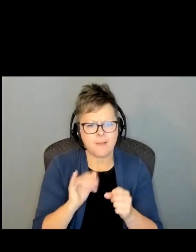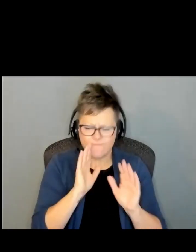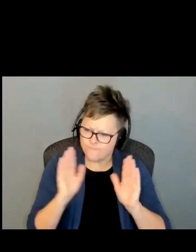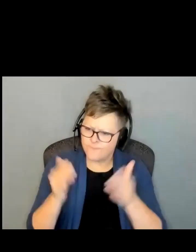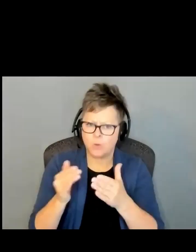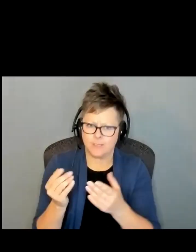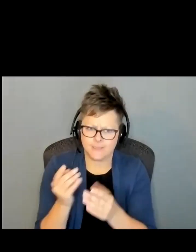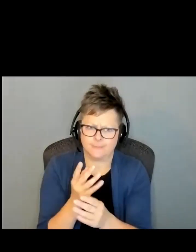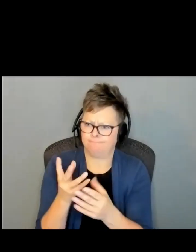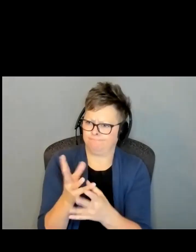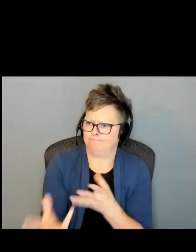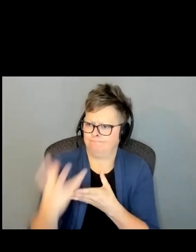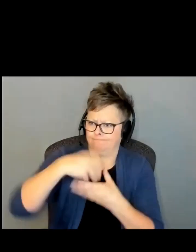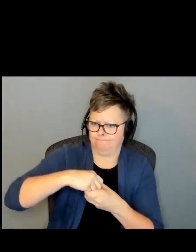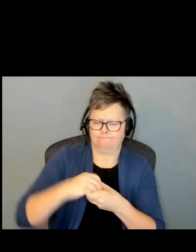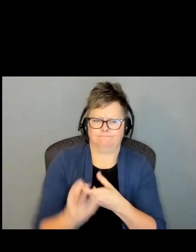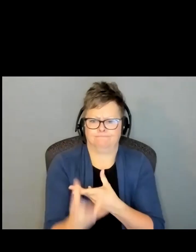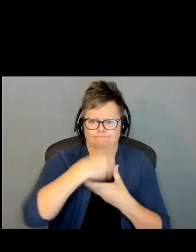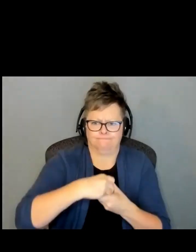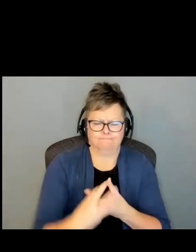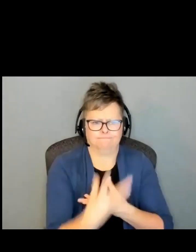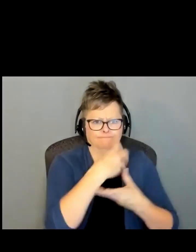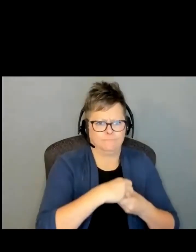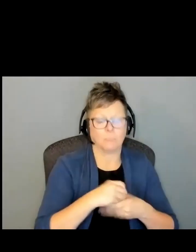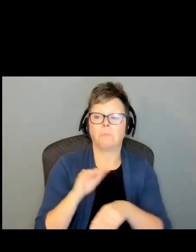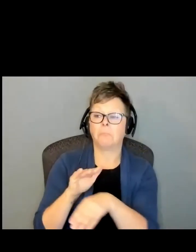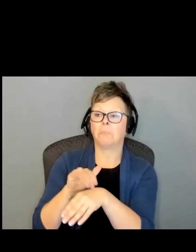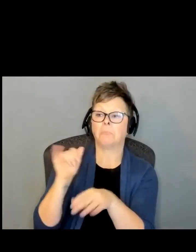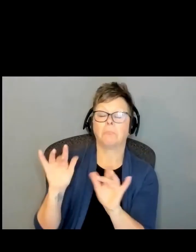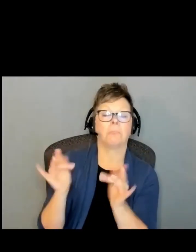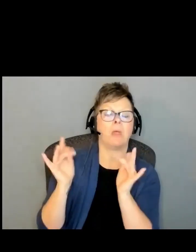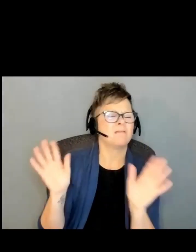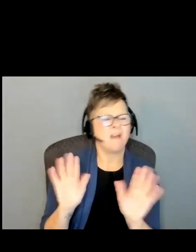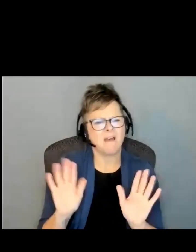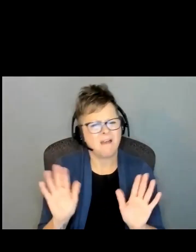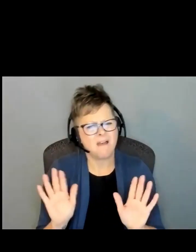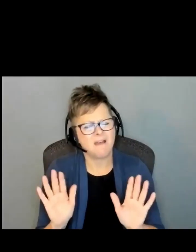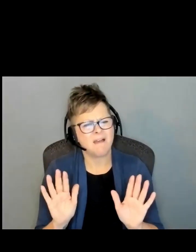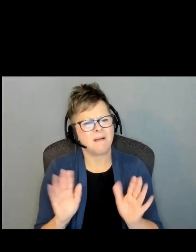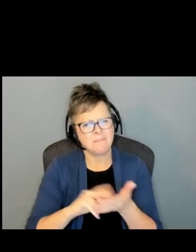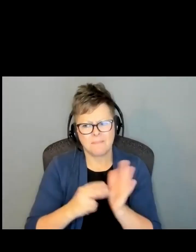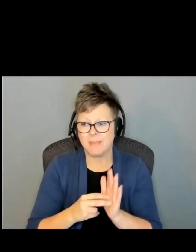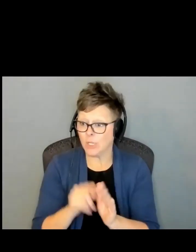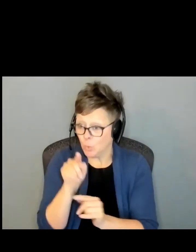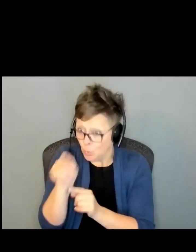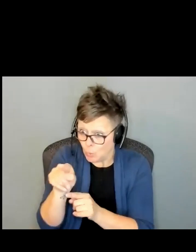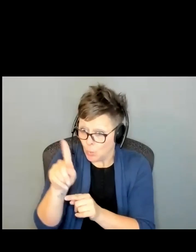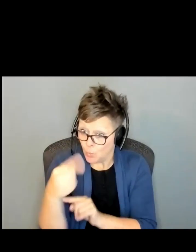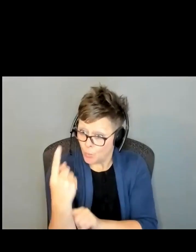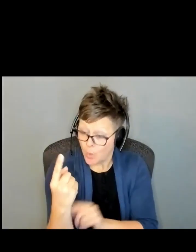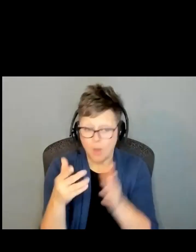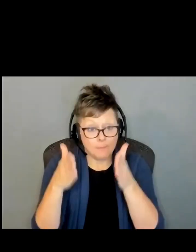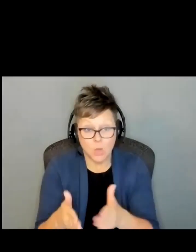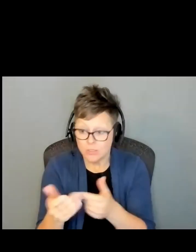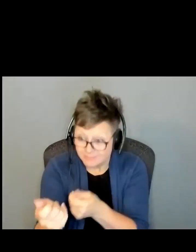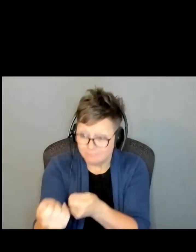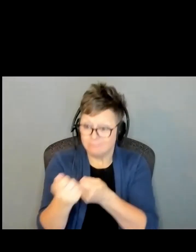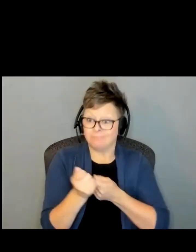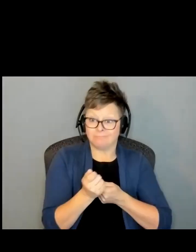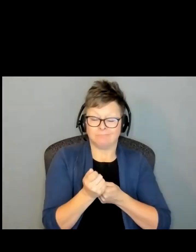The invitation of not only the direct subjects of gathering, where we were gathering information,